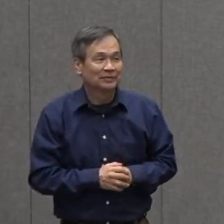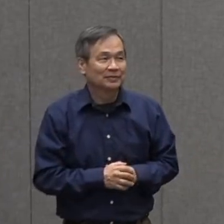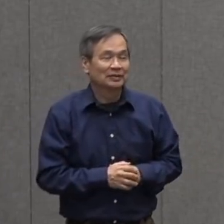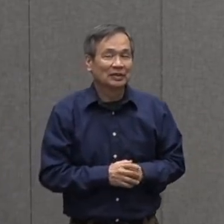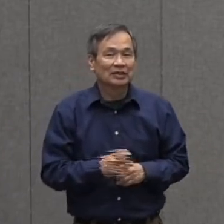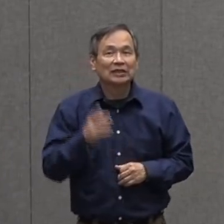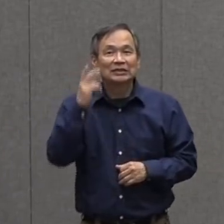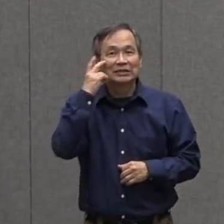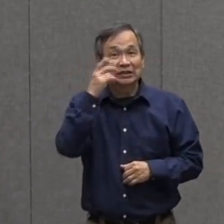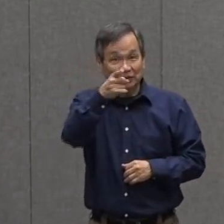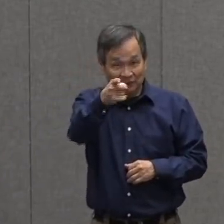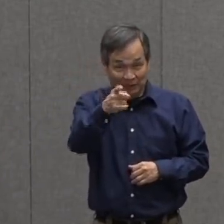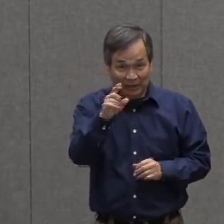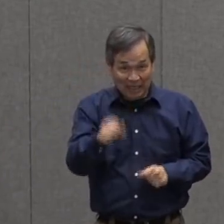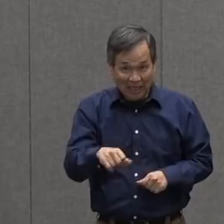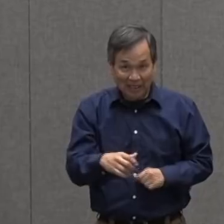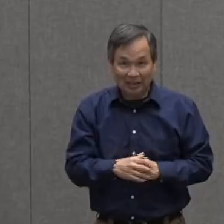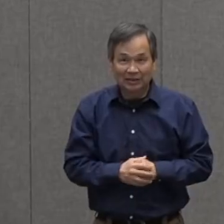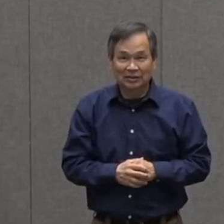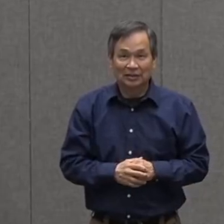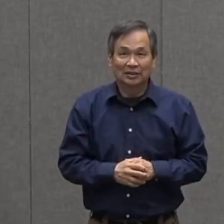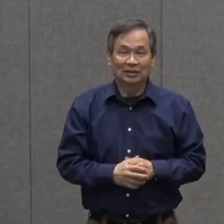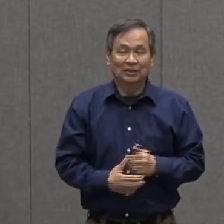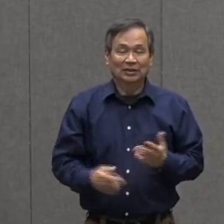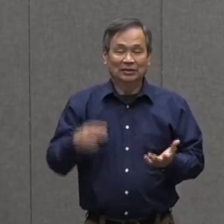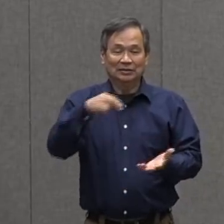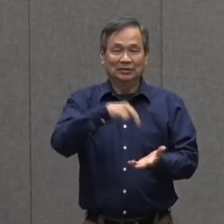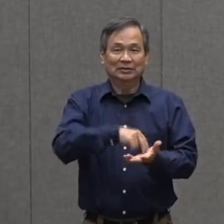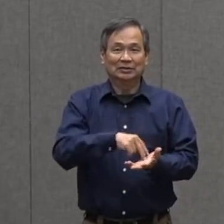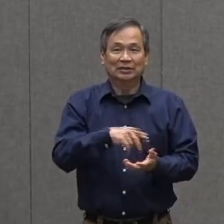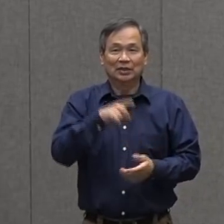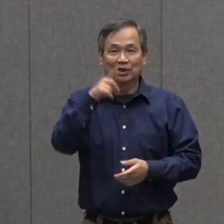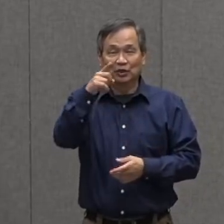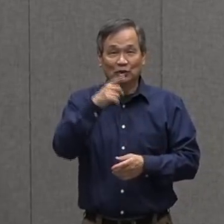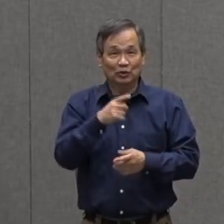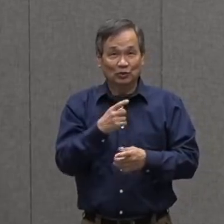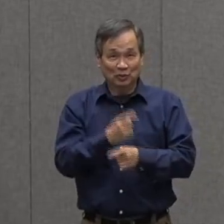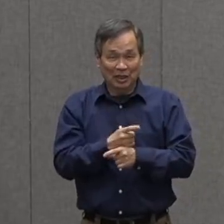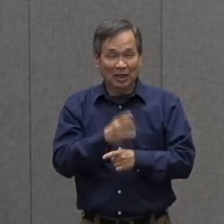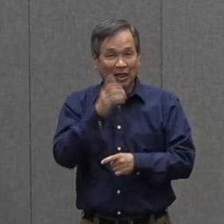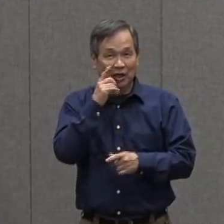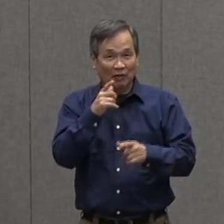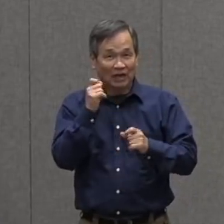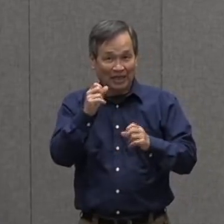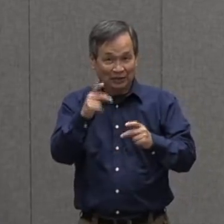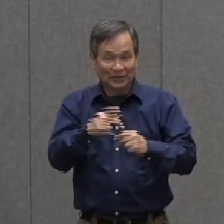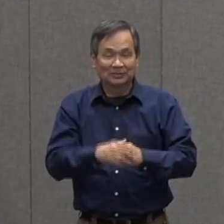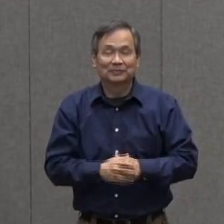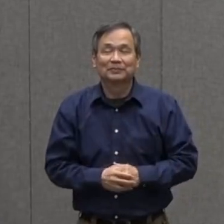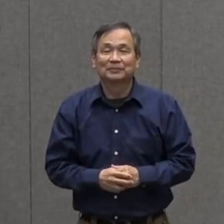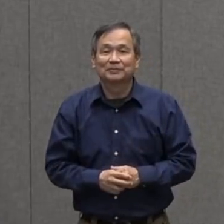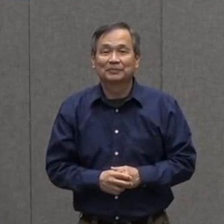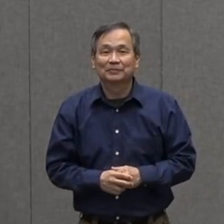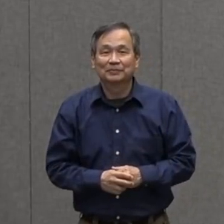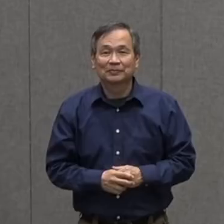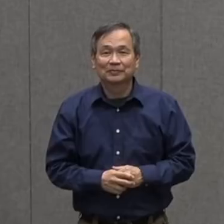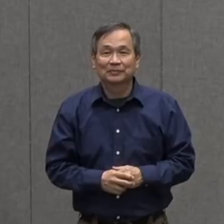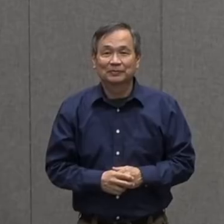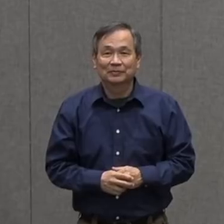And here's the key. If you guys keep getting them right, I'm gonna go faster. So, you ready? All right, get out those wiggles.